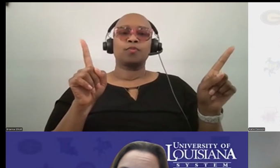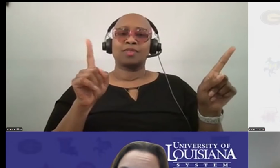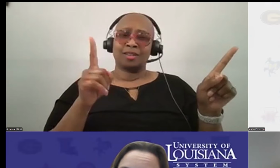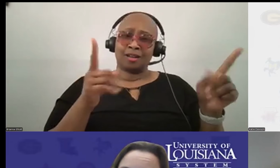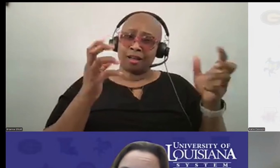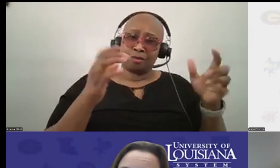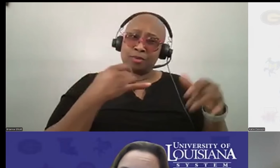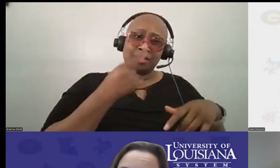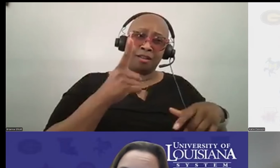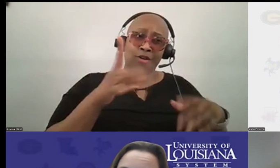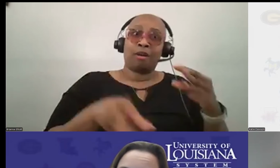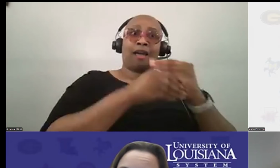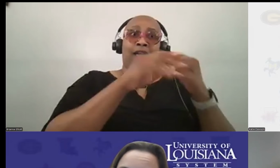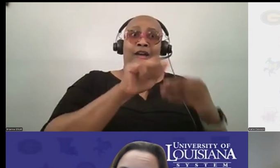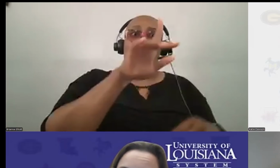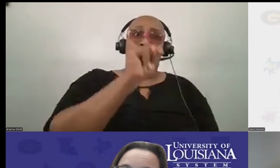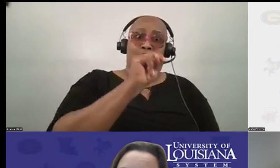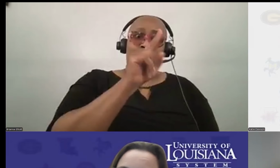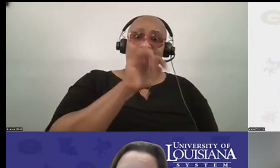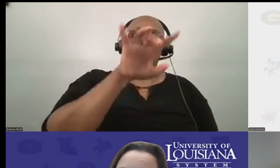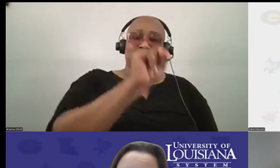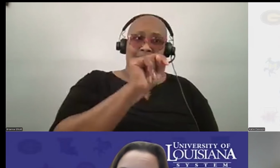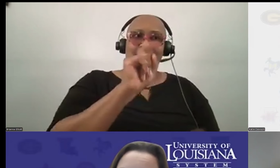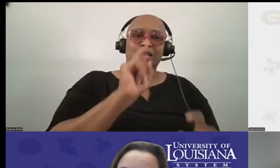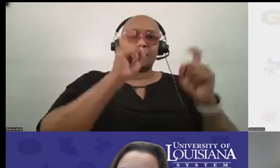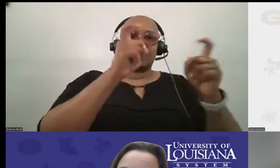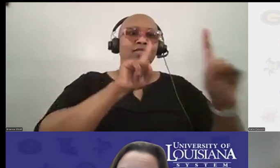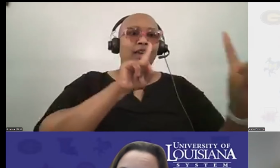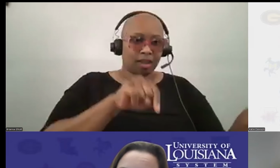would then give your students the answer. So, you want to check with your testing coordinator and